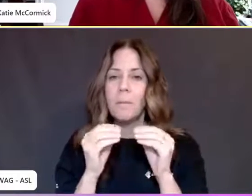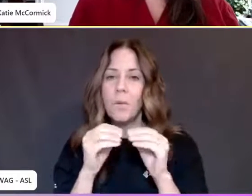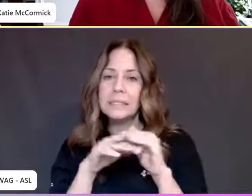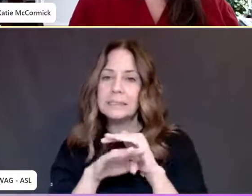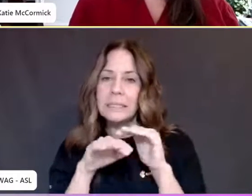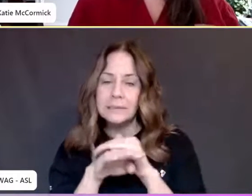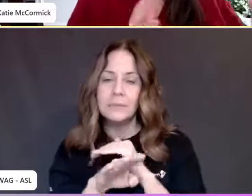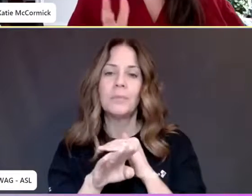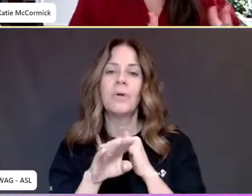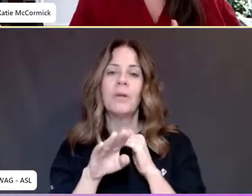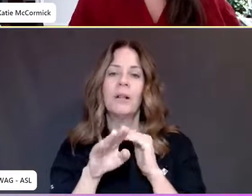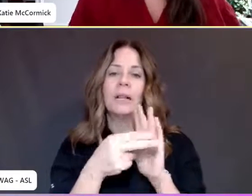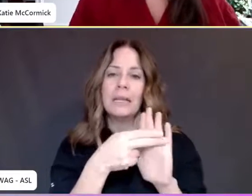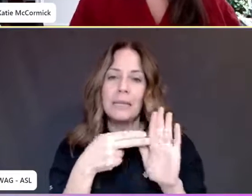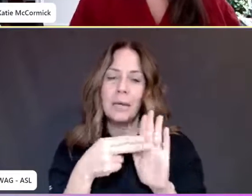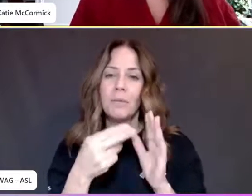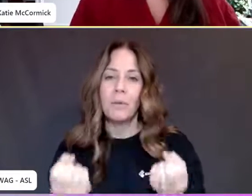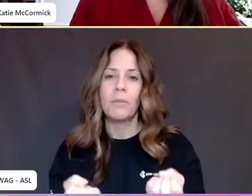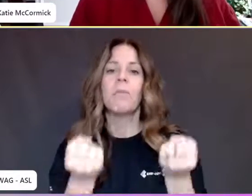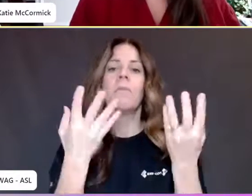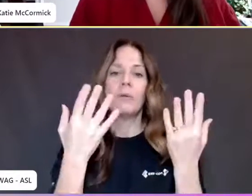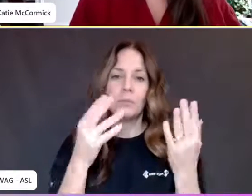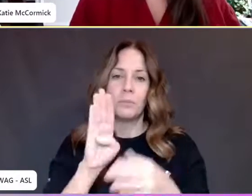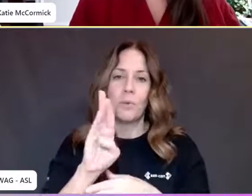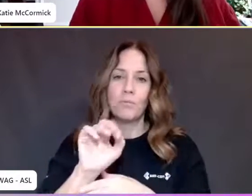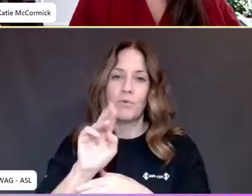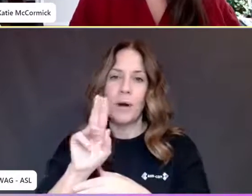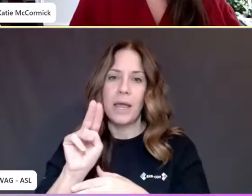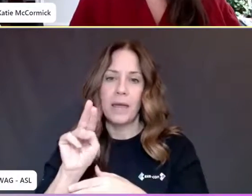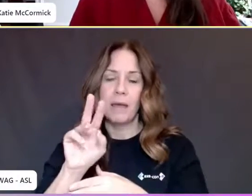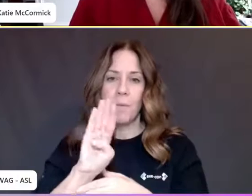rule my team was sort of taking the charge with